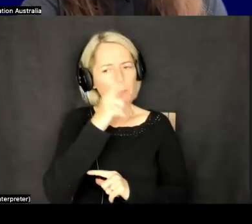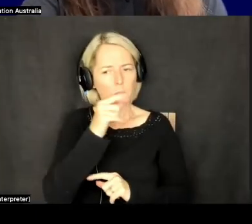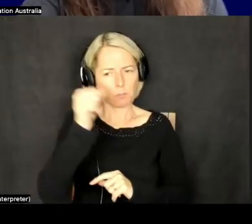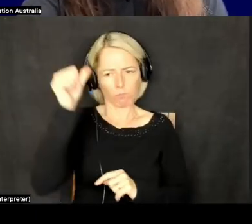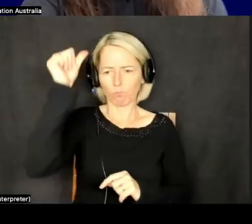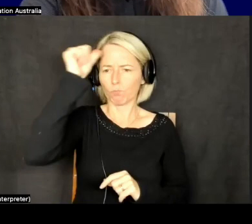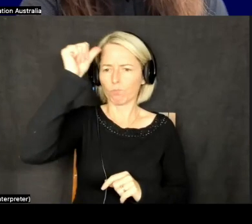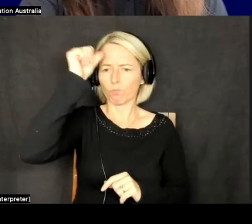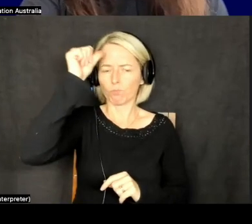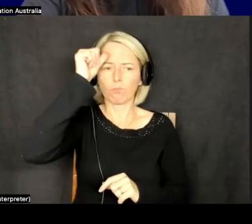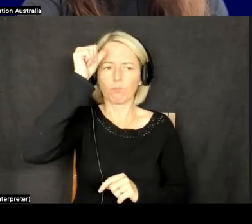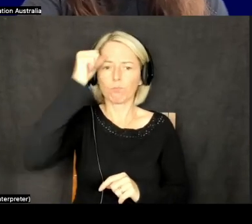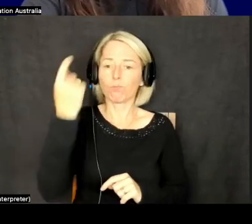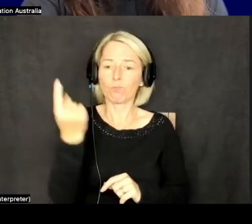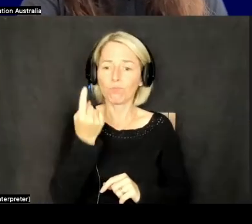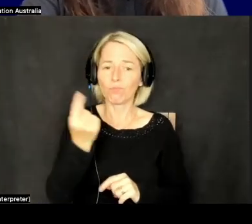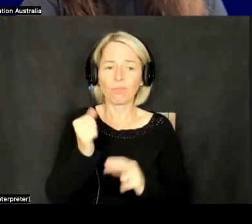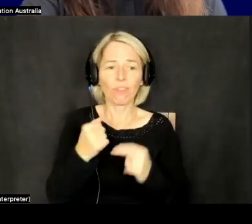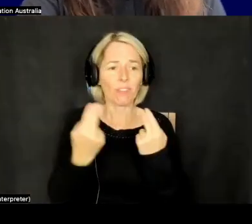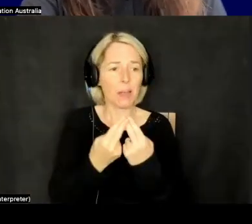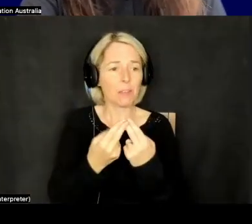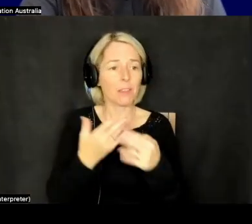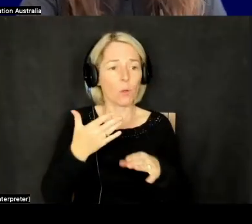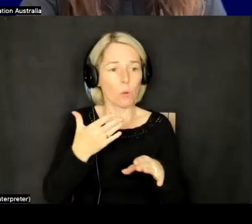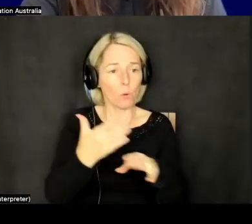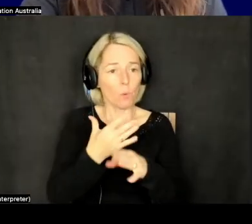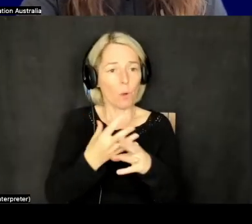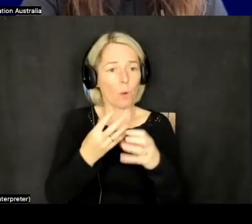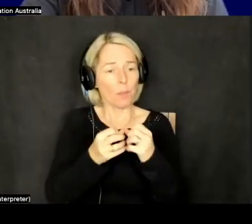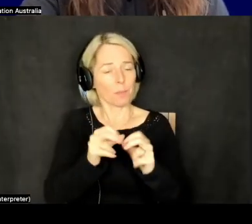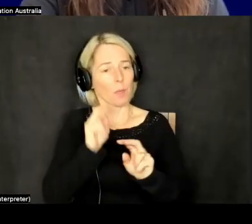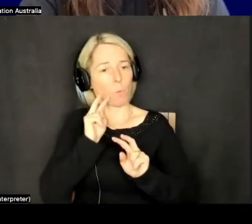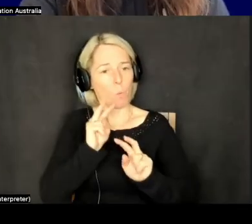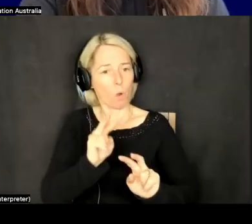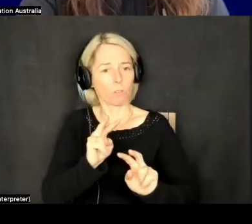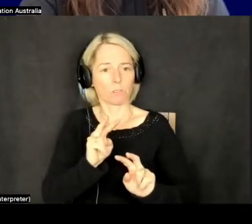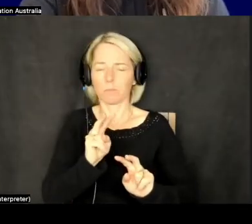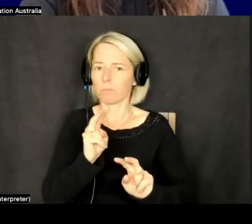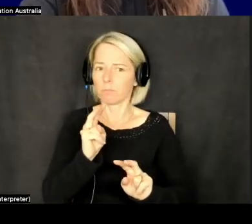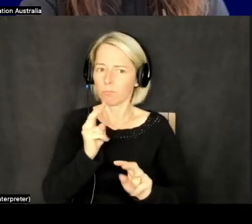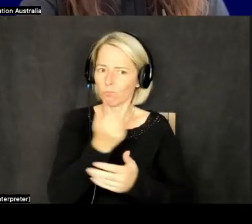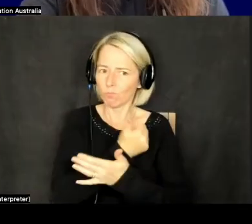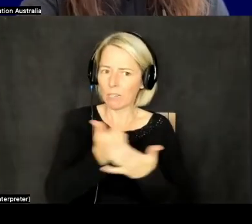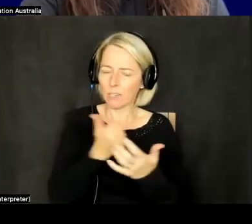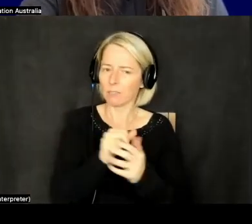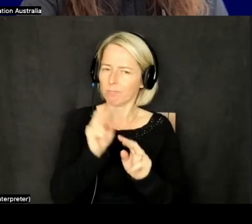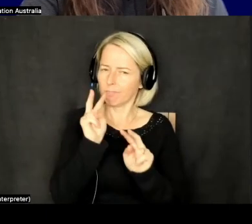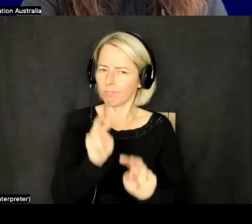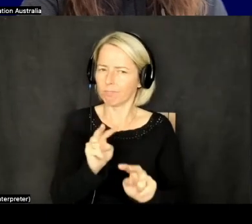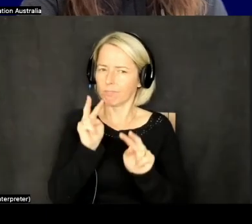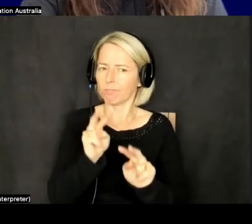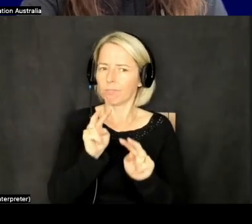them for many more hours a day than other people, but definitely I think a whole team